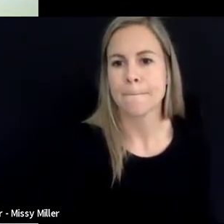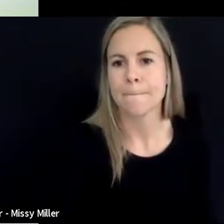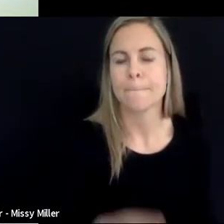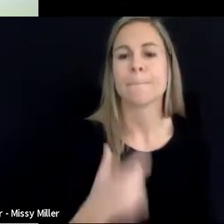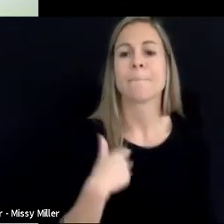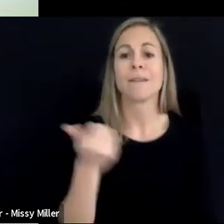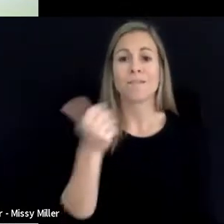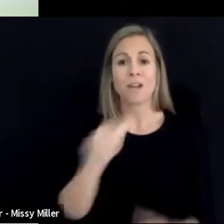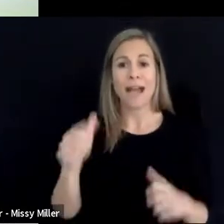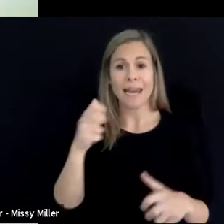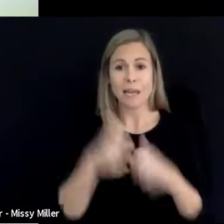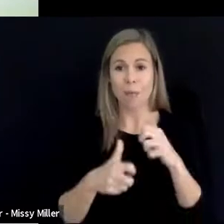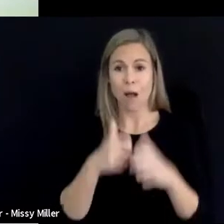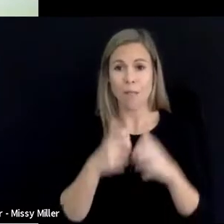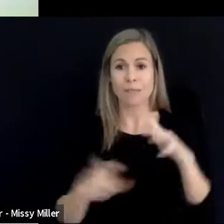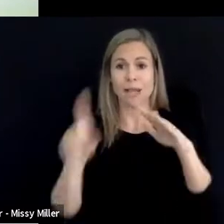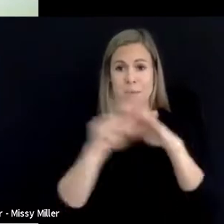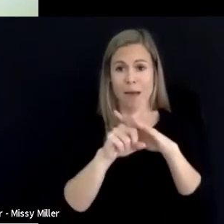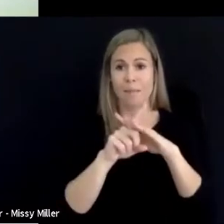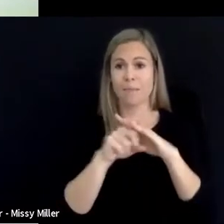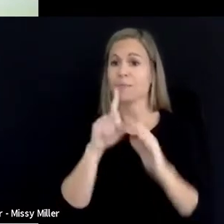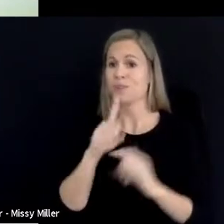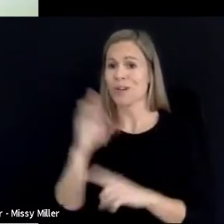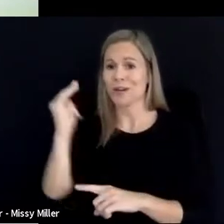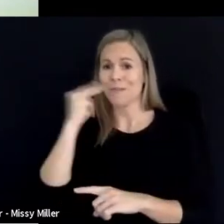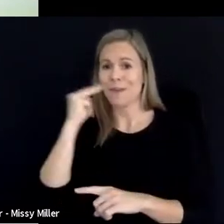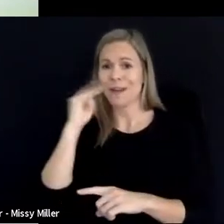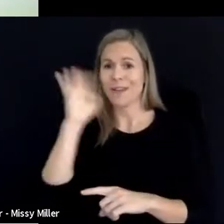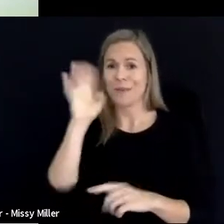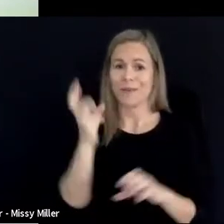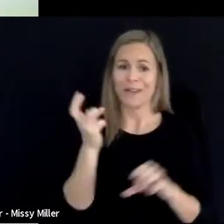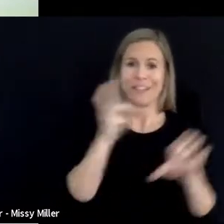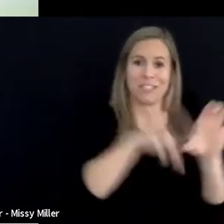I'm sure the Marilyn will jump in and let me know that there are issues.